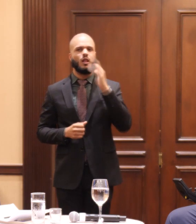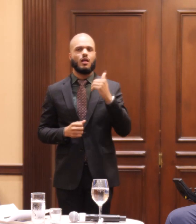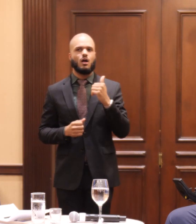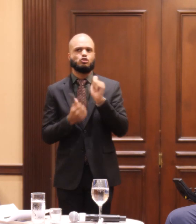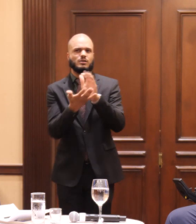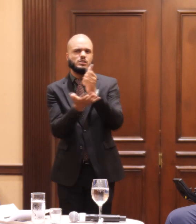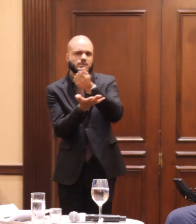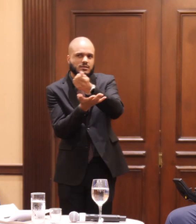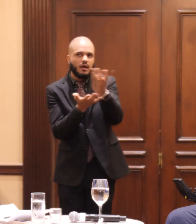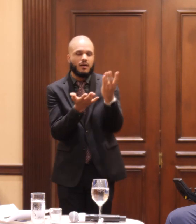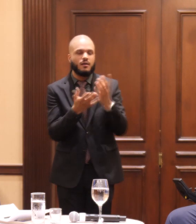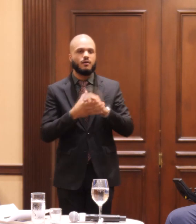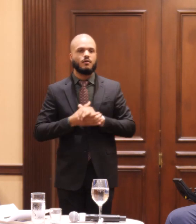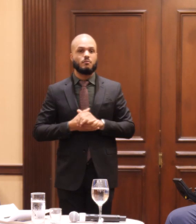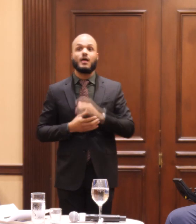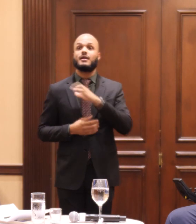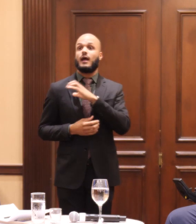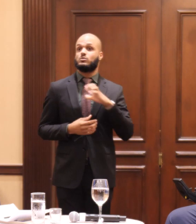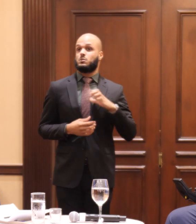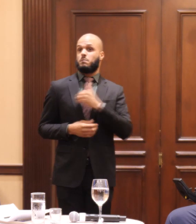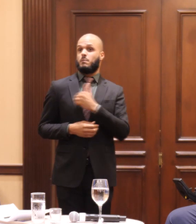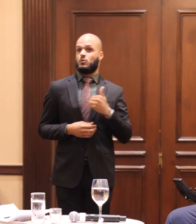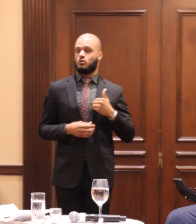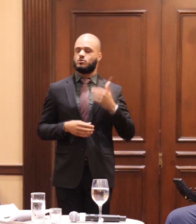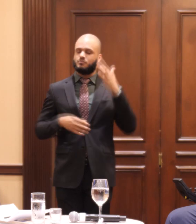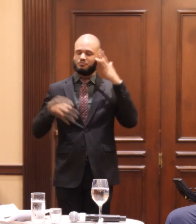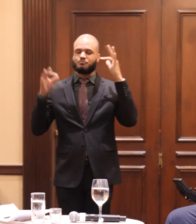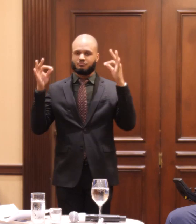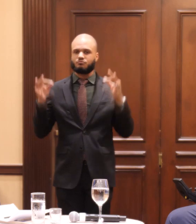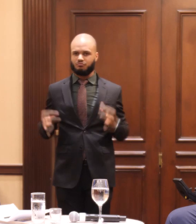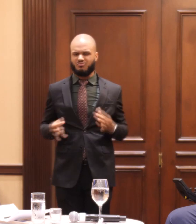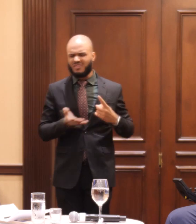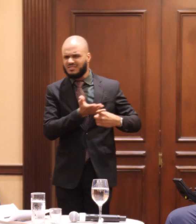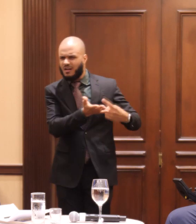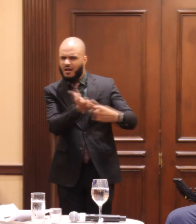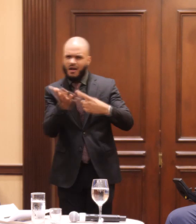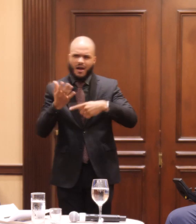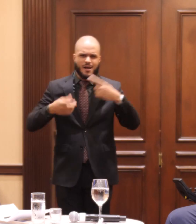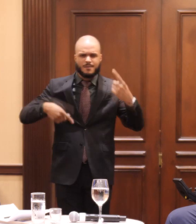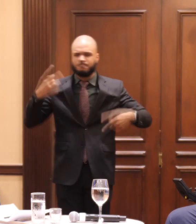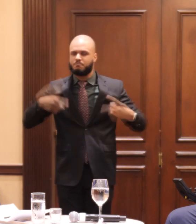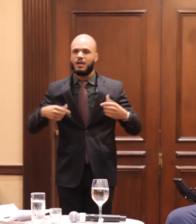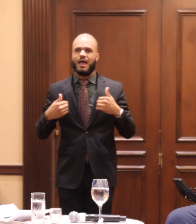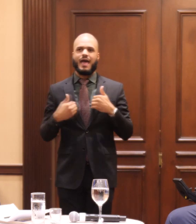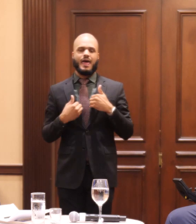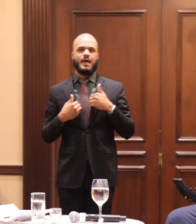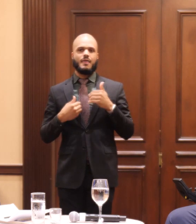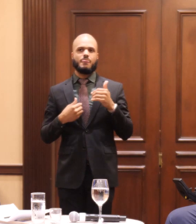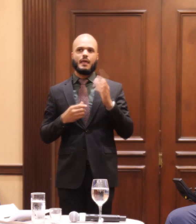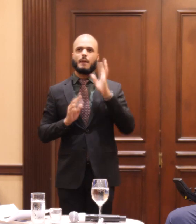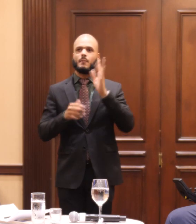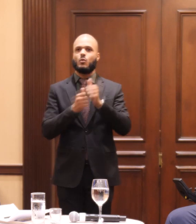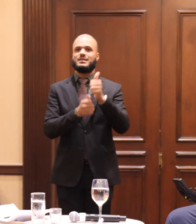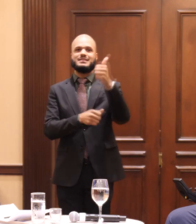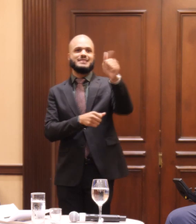so the council members decided and and discussed and debated and they came up with 10 topic areas